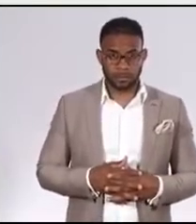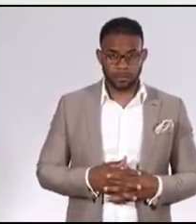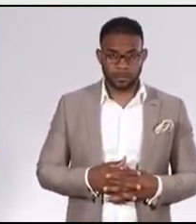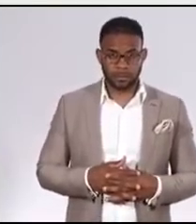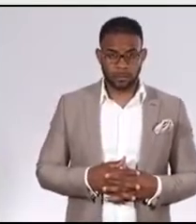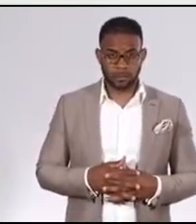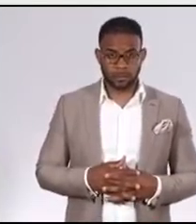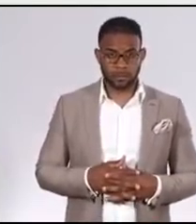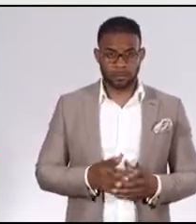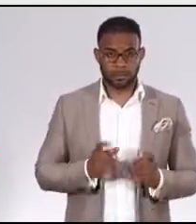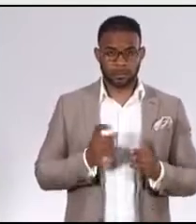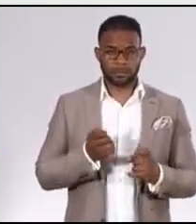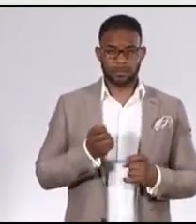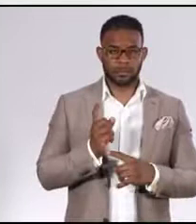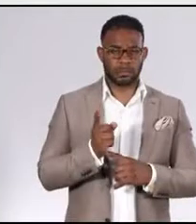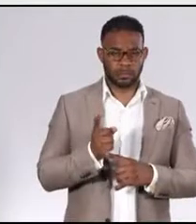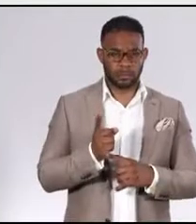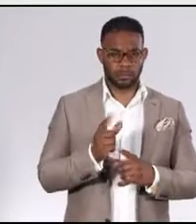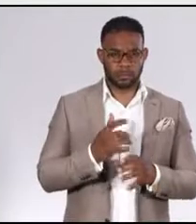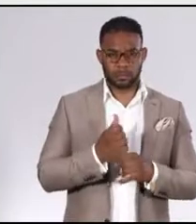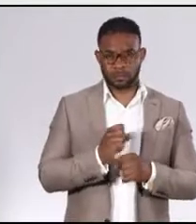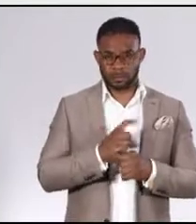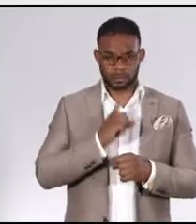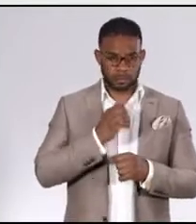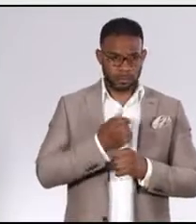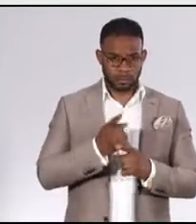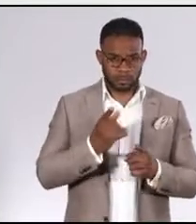We're gonna give you a few moments to get make sure everyone gets into the system,